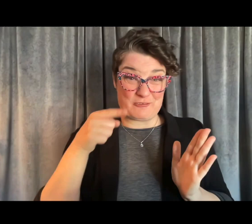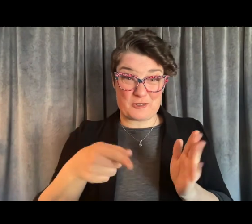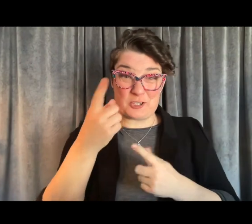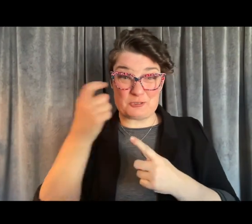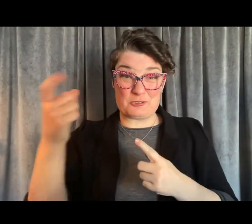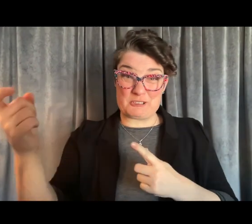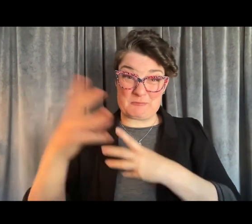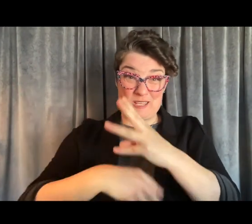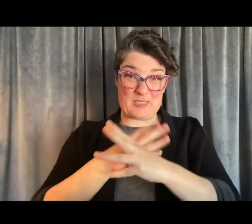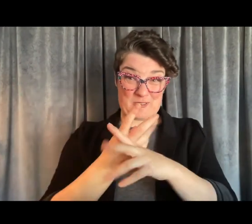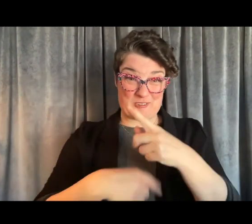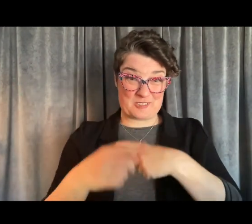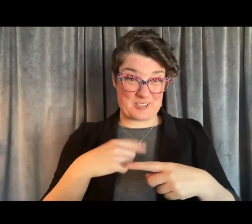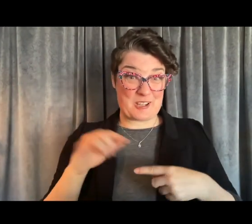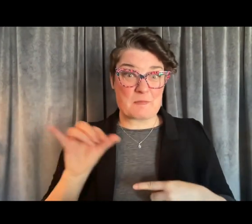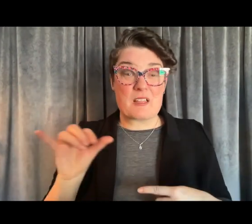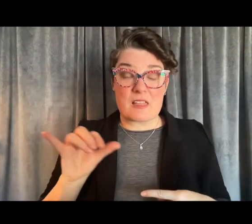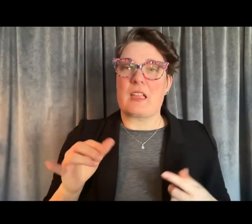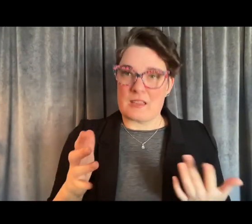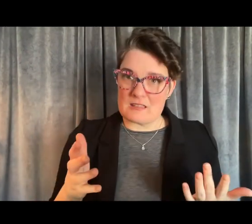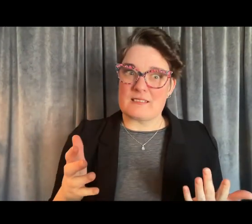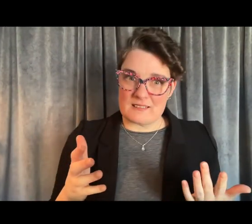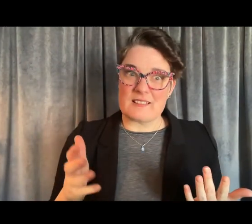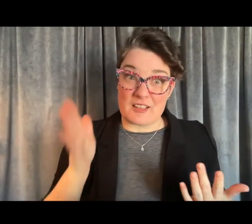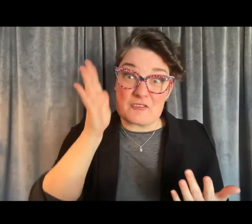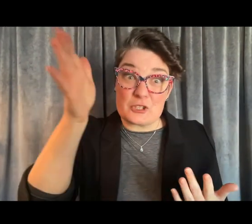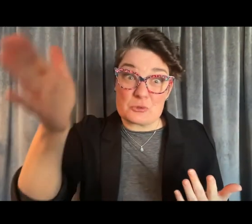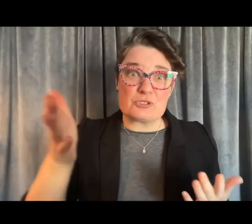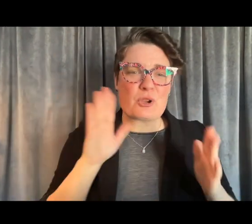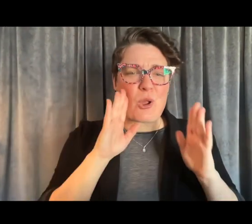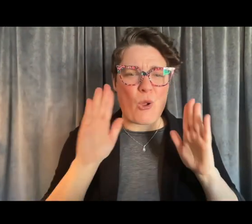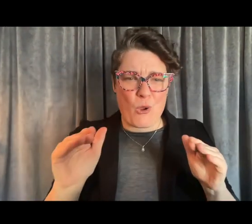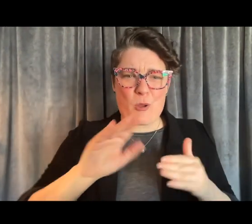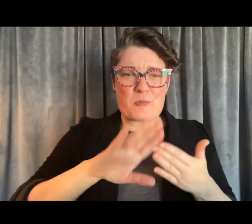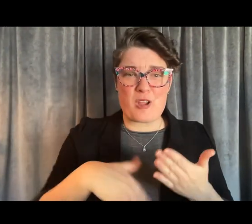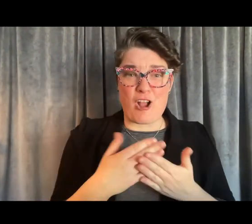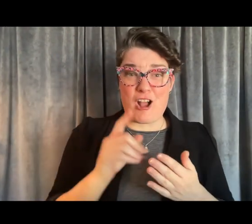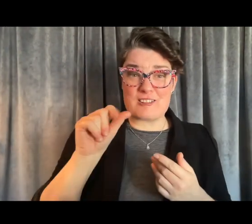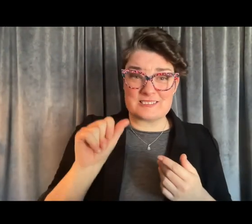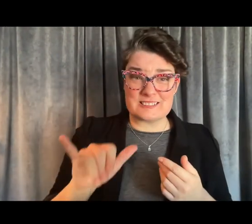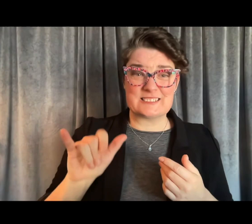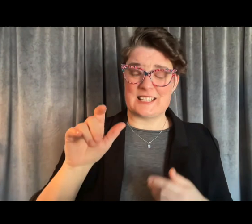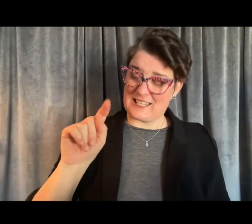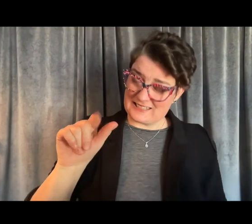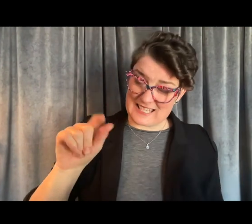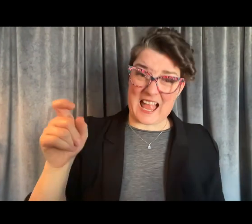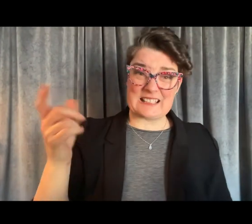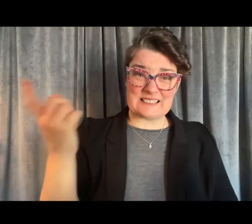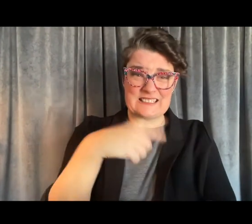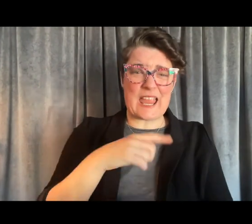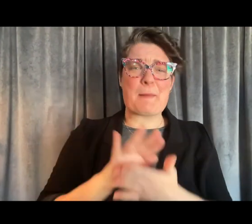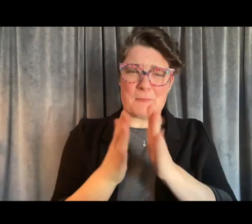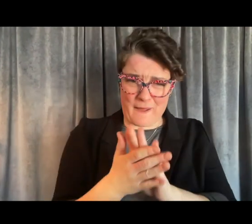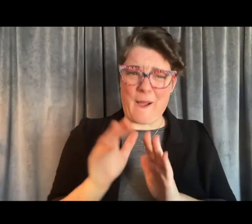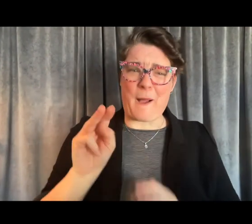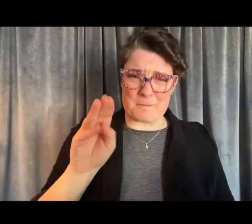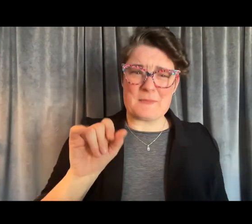Dreaming the World to Come, like may tax days be turned into mystical holidays.